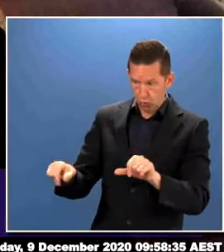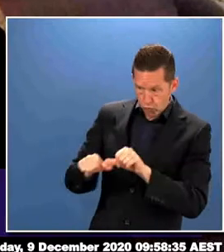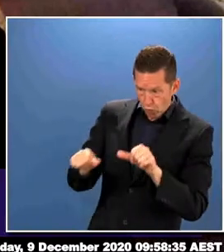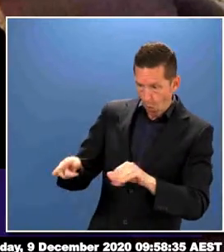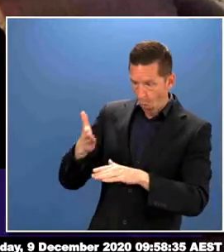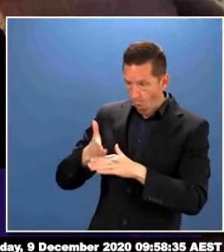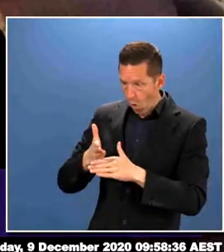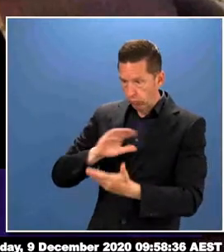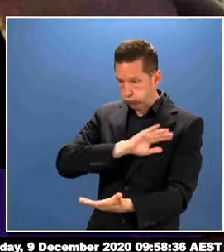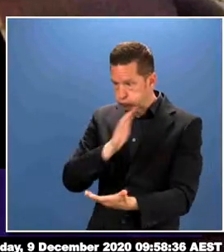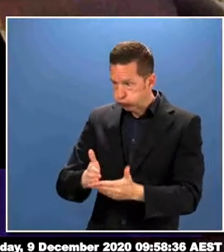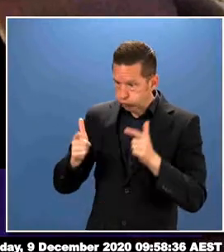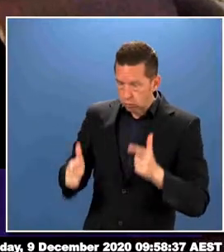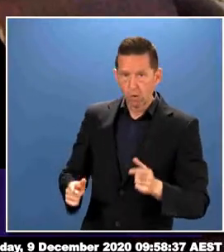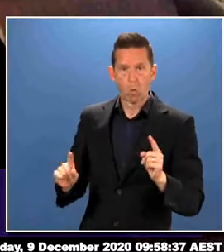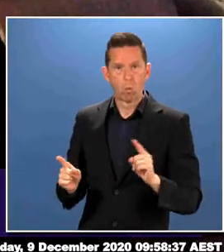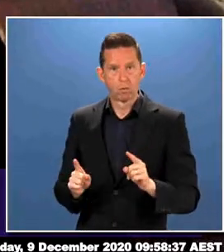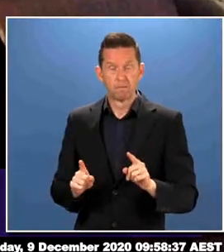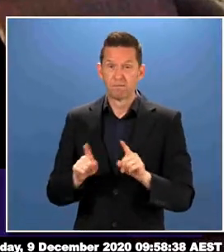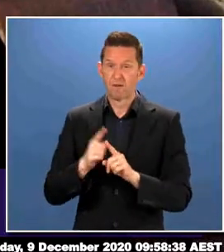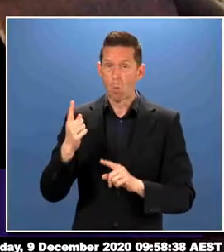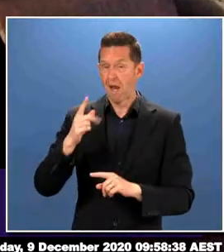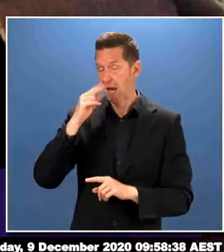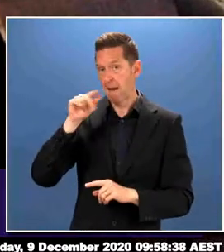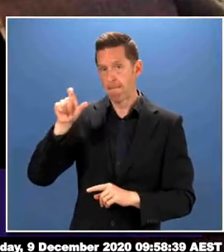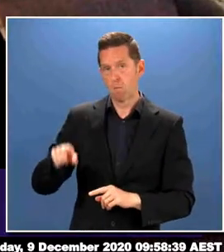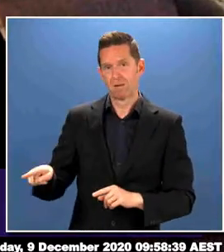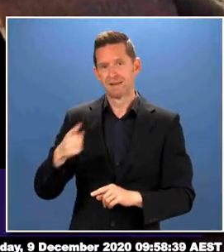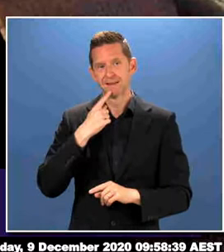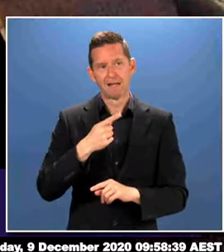One young person said, in terms of underestimation: It is portrayed as